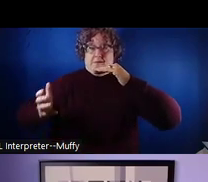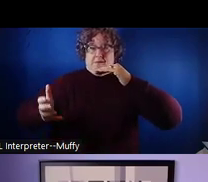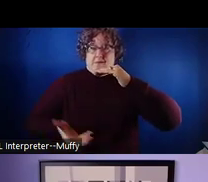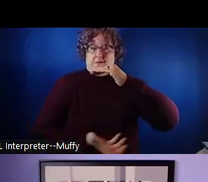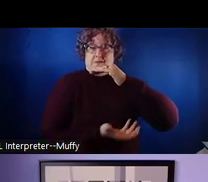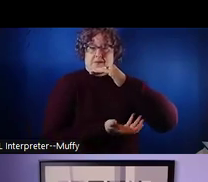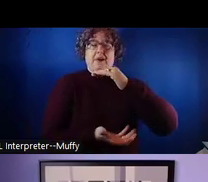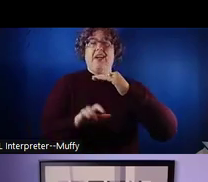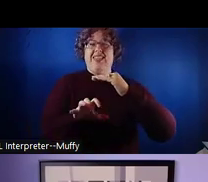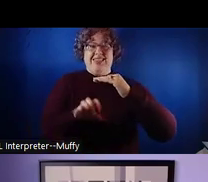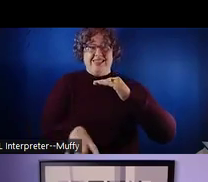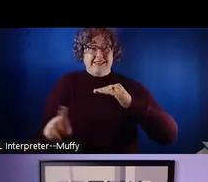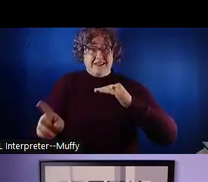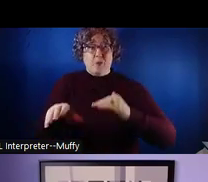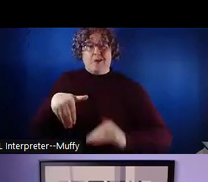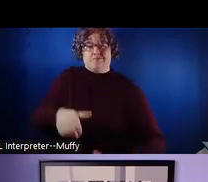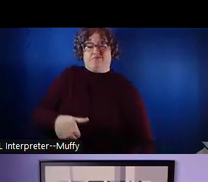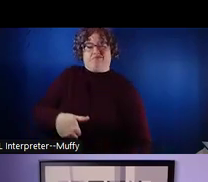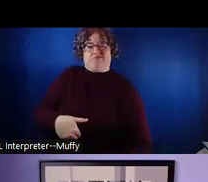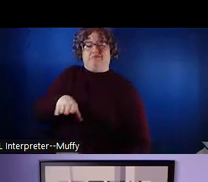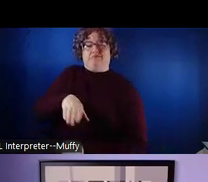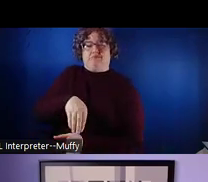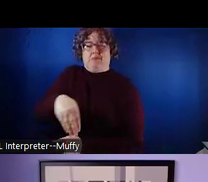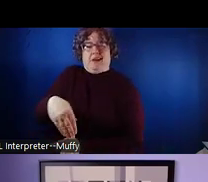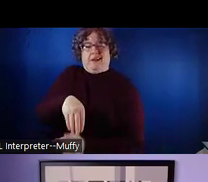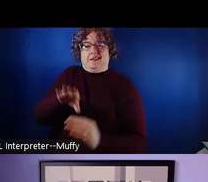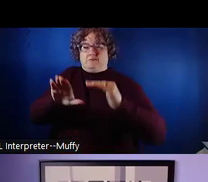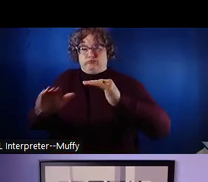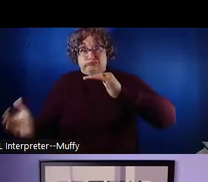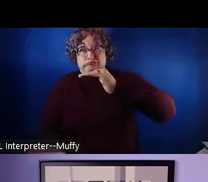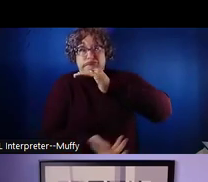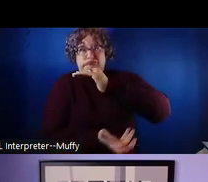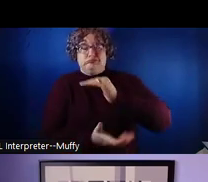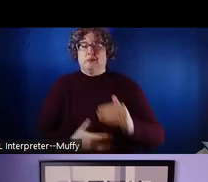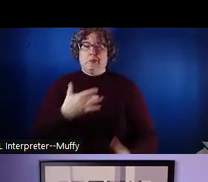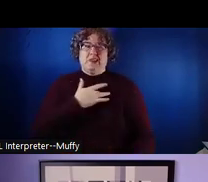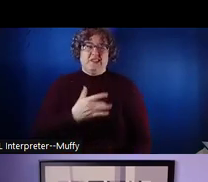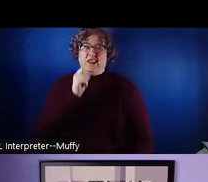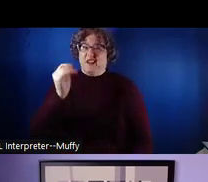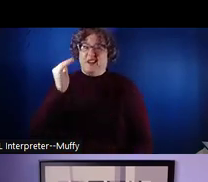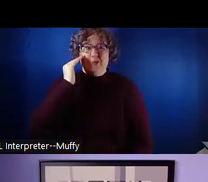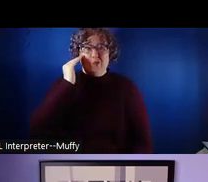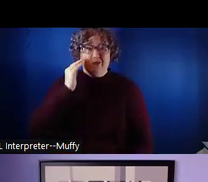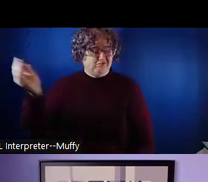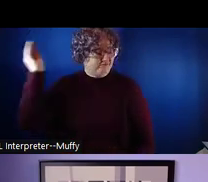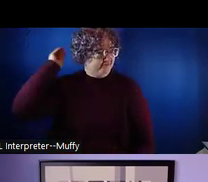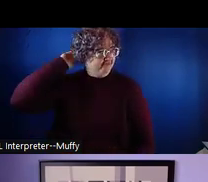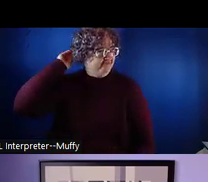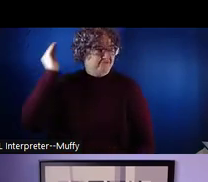that is where our implicit biases lie, of which we're largely unaware. But note that, even if we're unaware